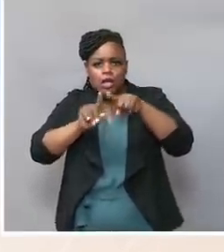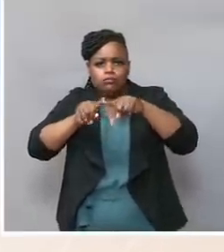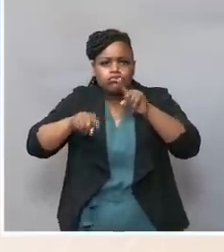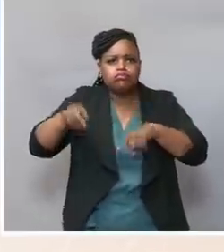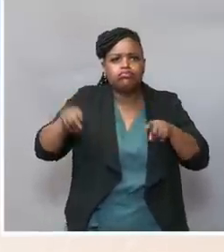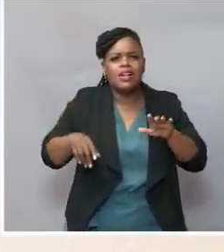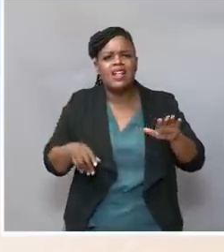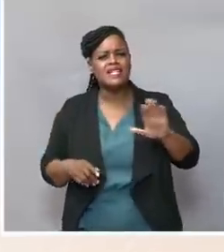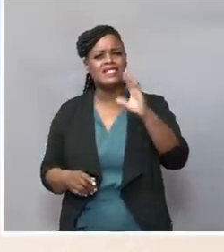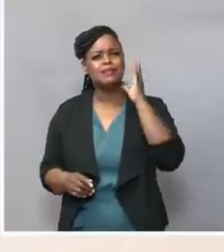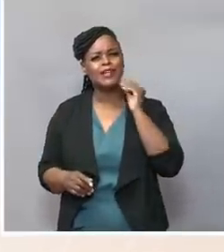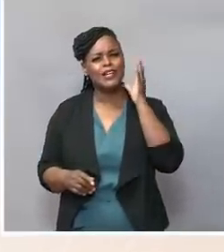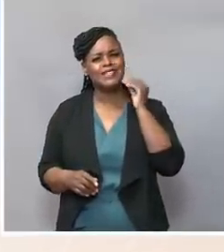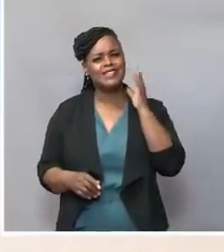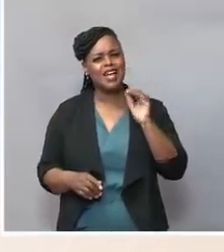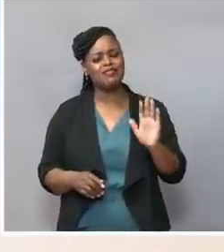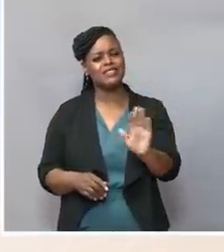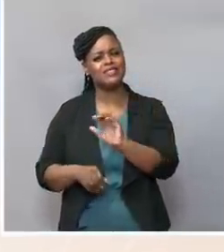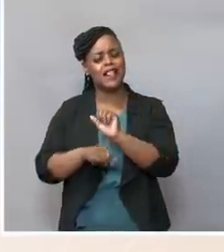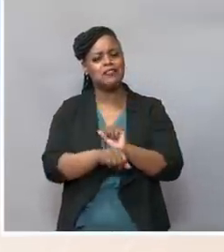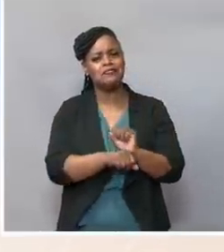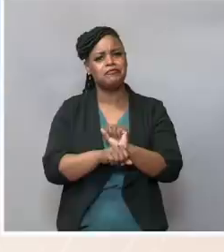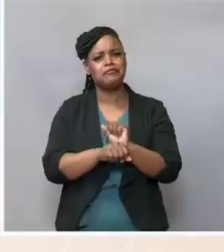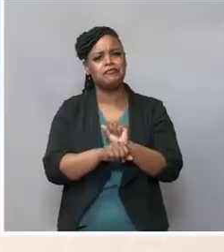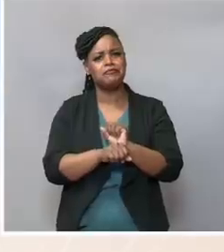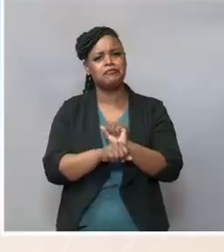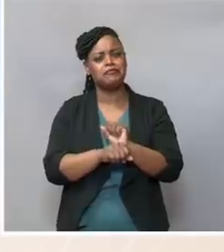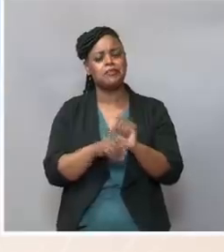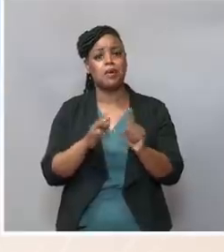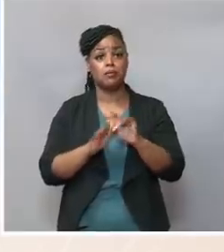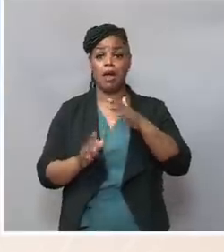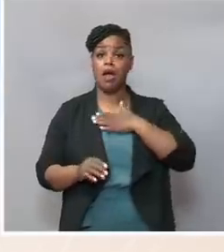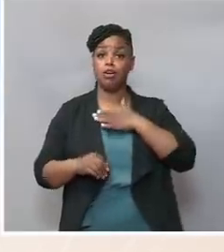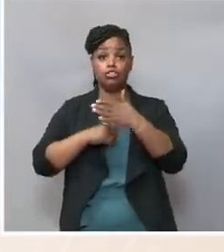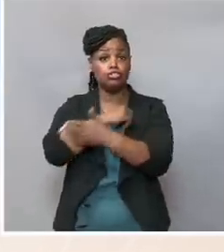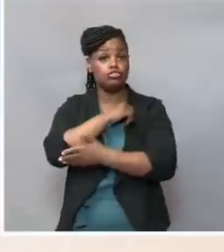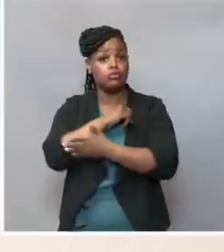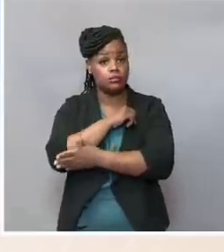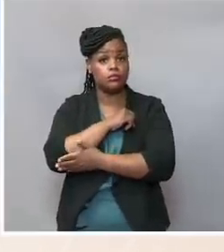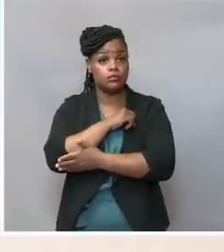who built our country and sought freedom for themselves and their descendants.